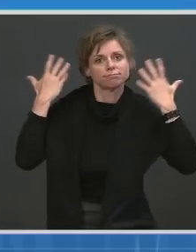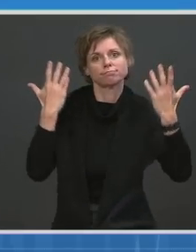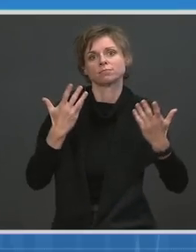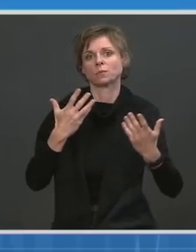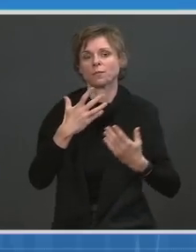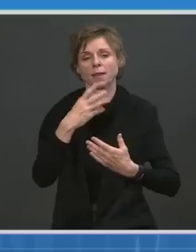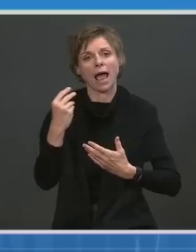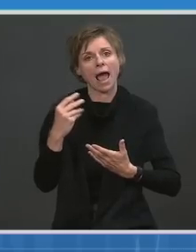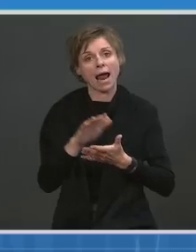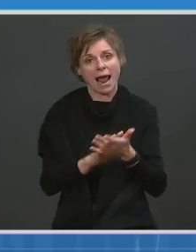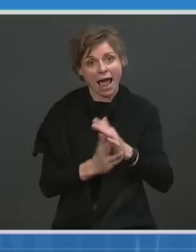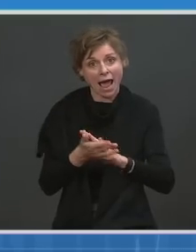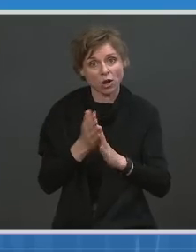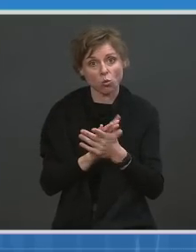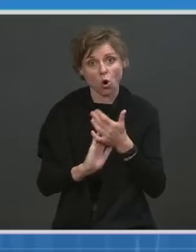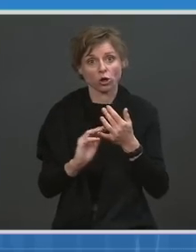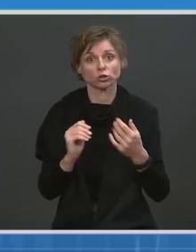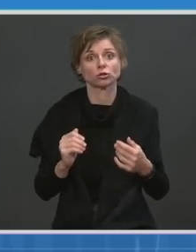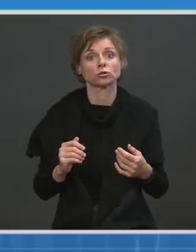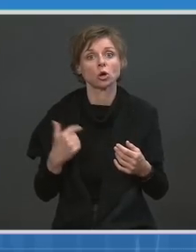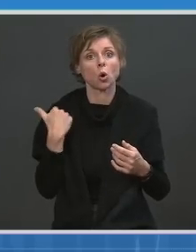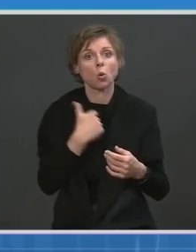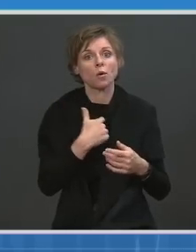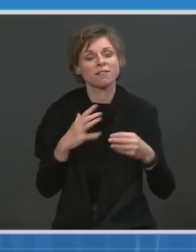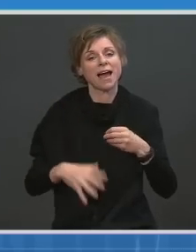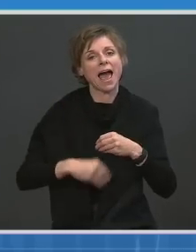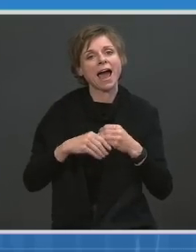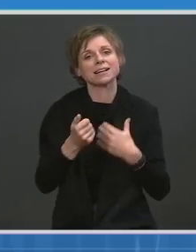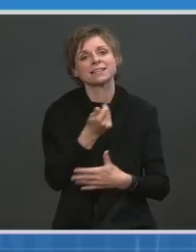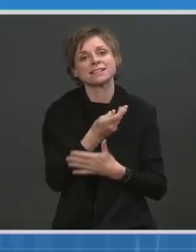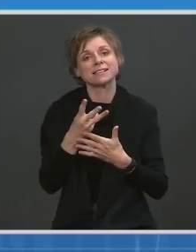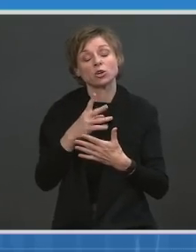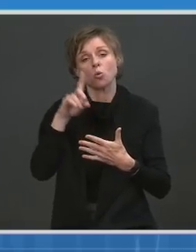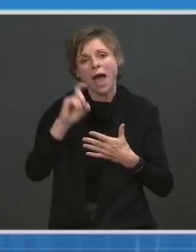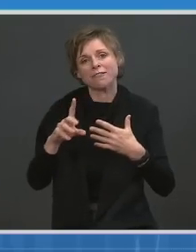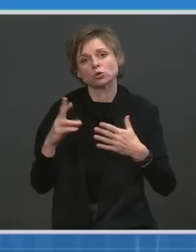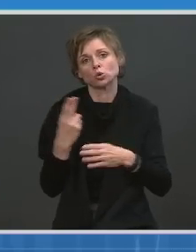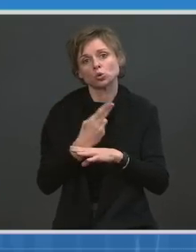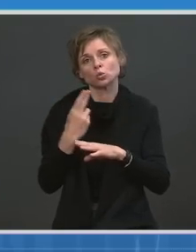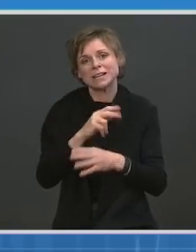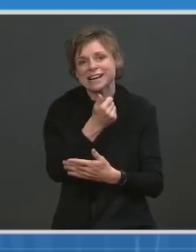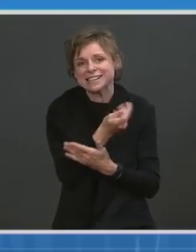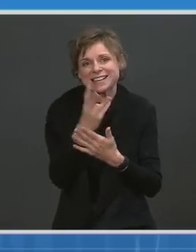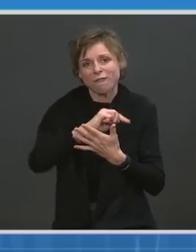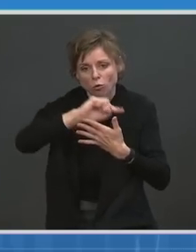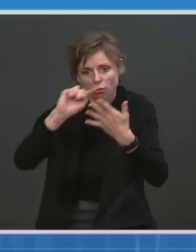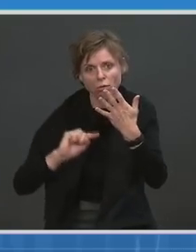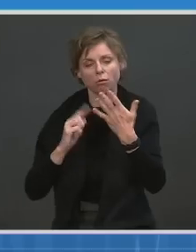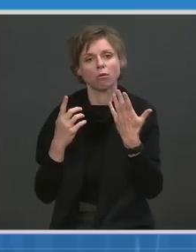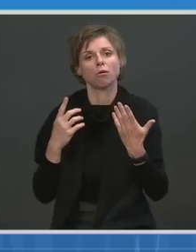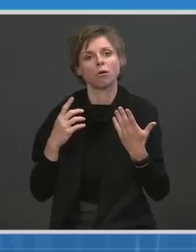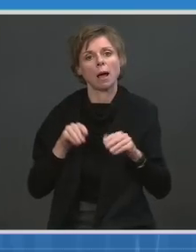We have added, indeed, layered mitigation strategies -- further layered mitigation strategies for both ventilation